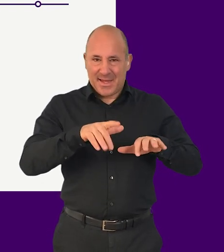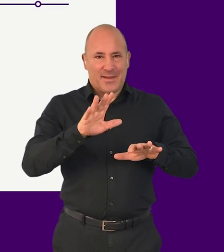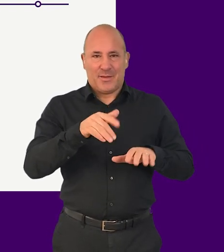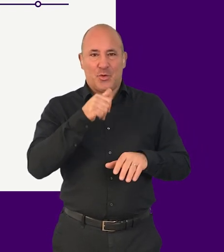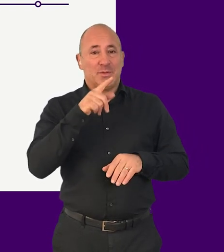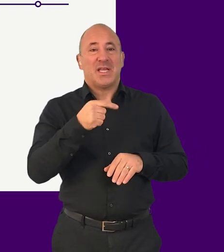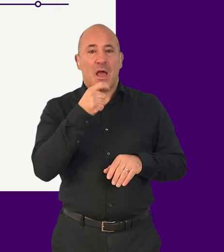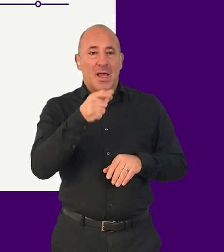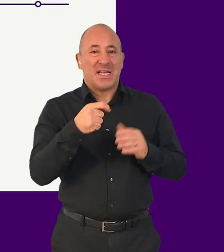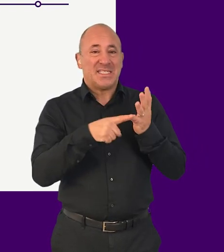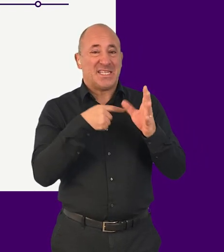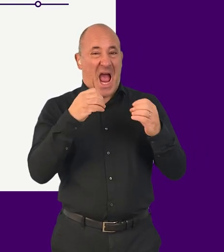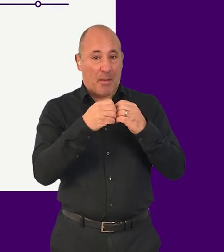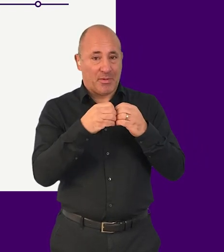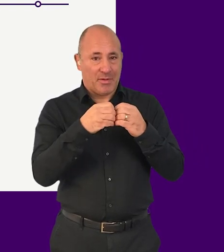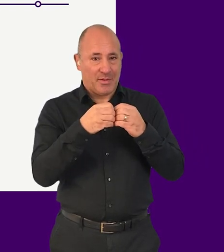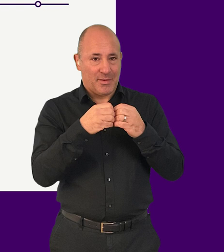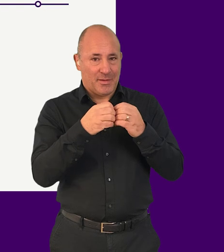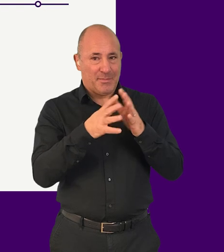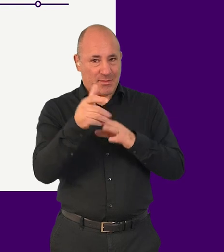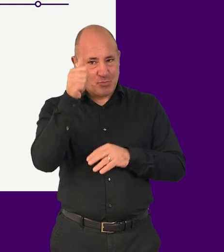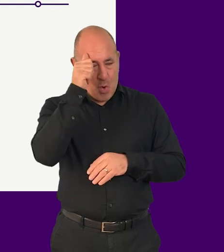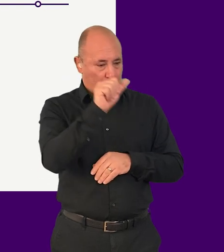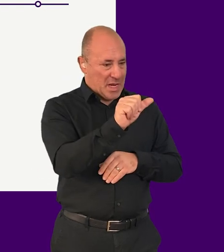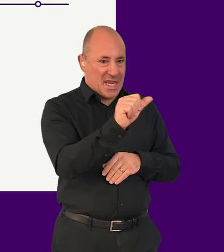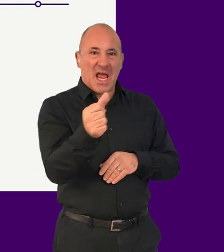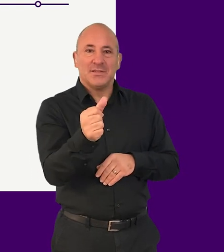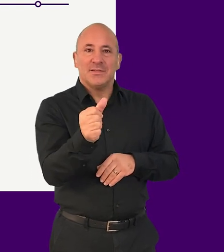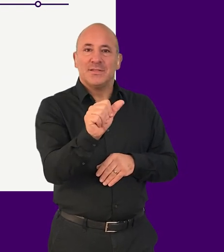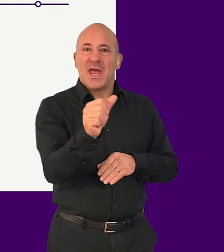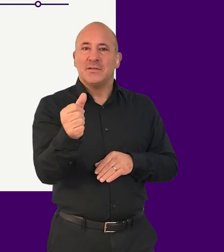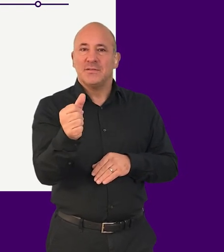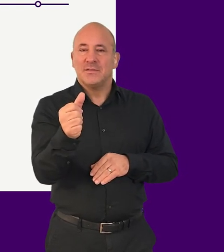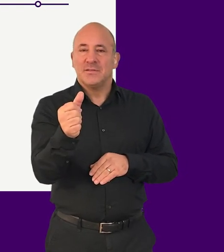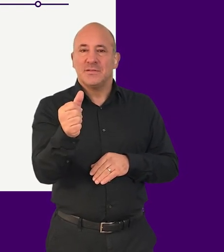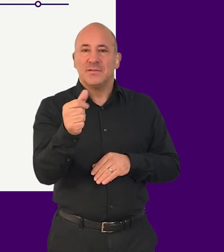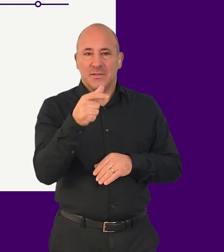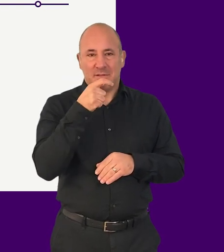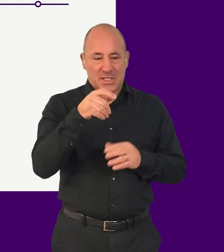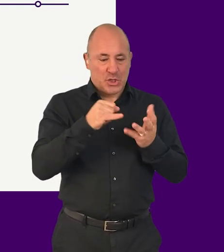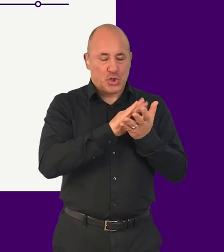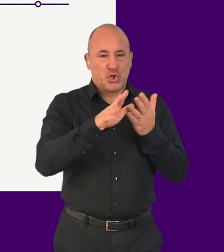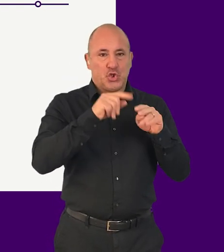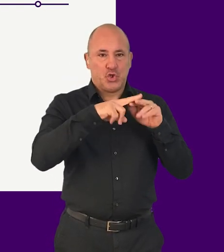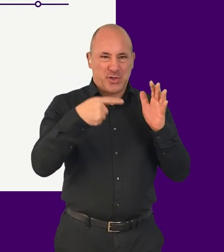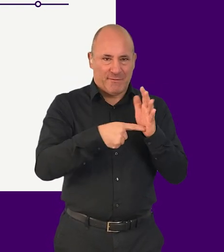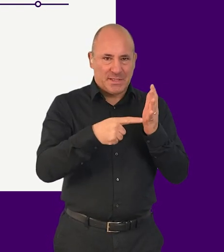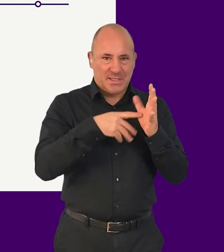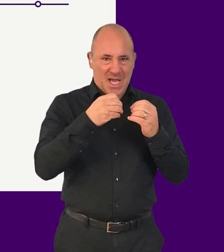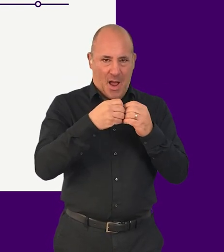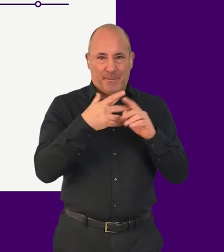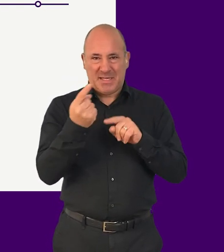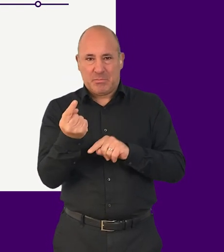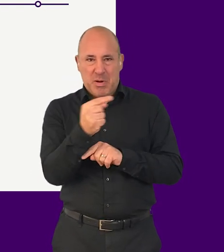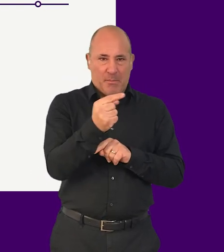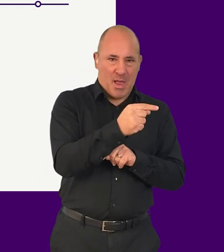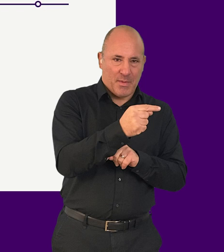you say "Tab" to move focus to the next item, "Shift Tab" to move to the previous item,